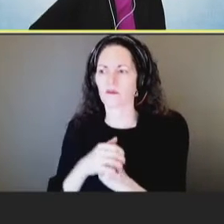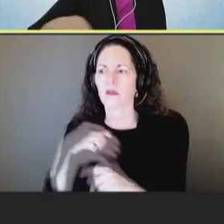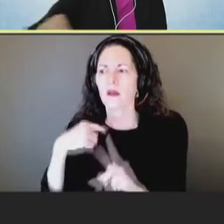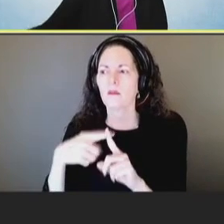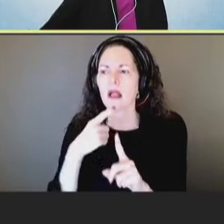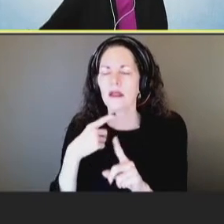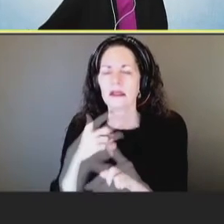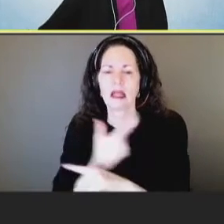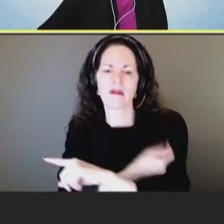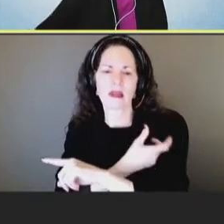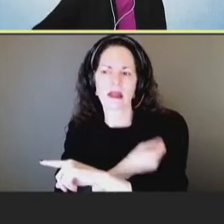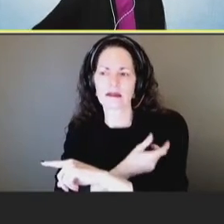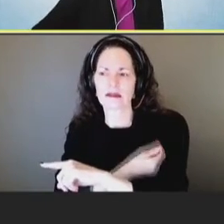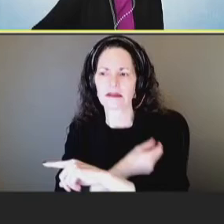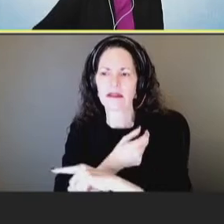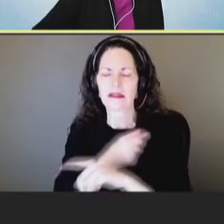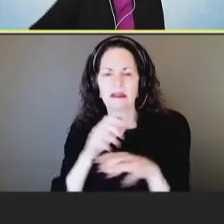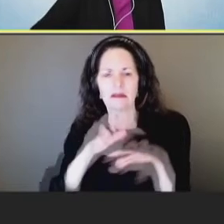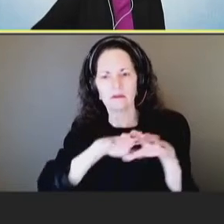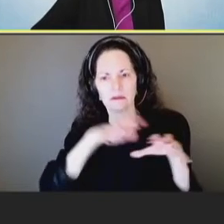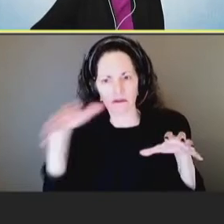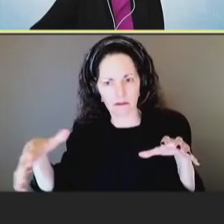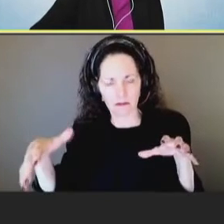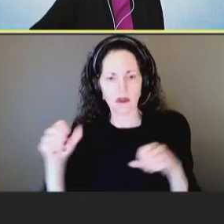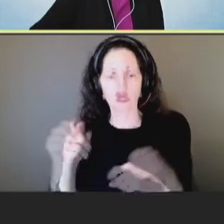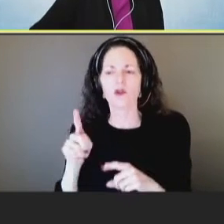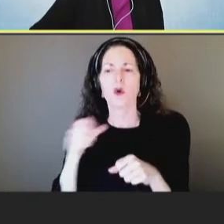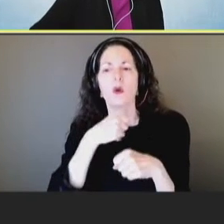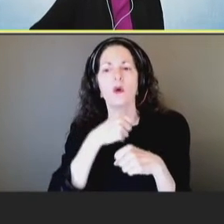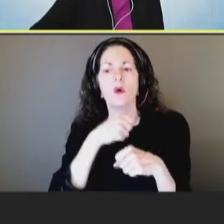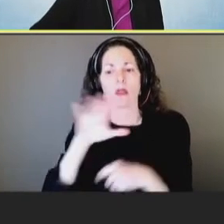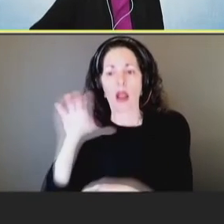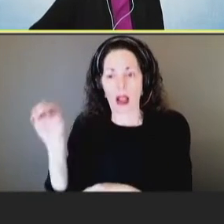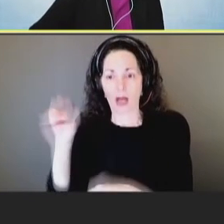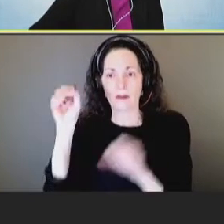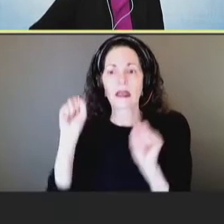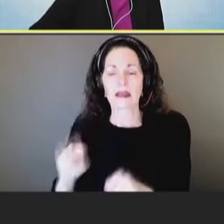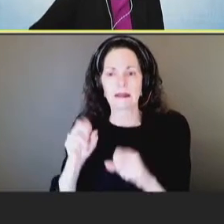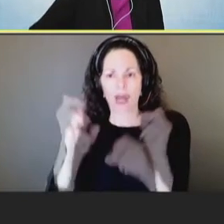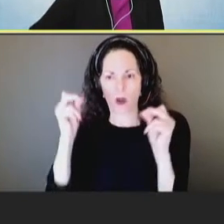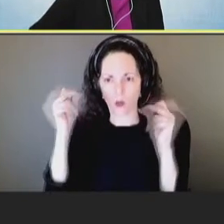antigen lots, so that they – the manufacturers can move into rapid production as quickly as